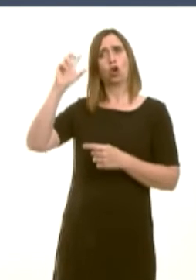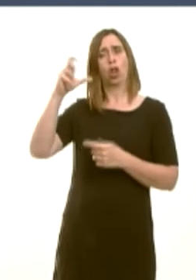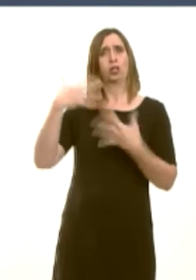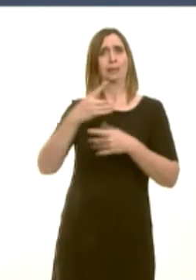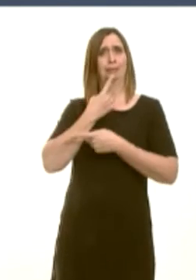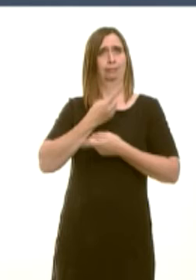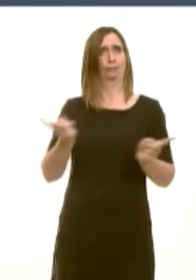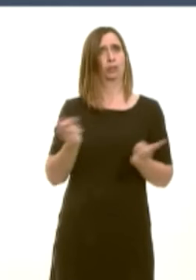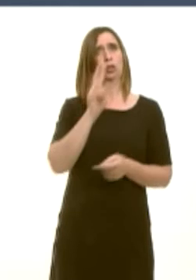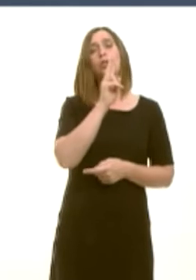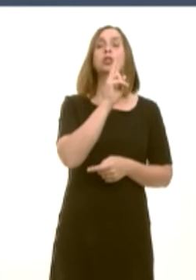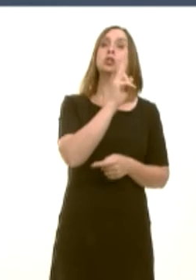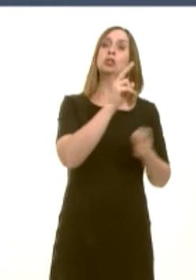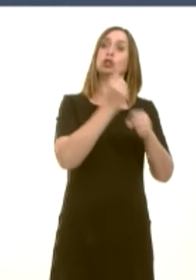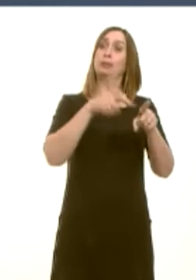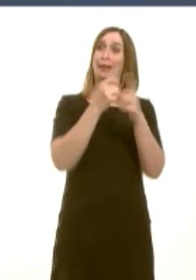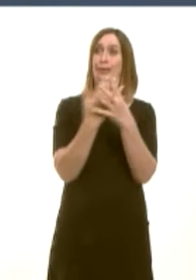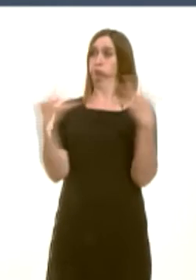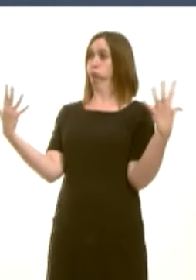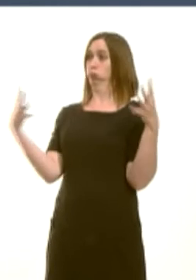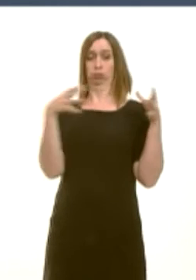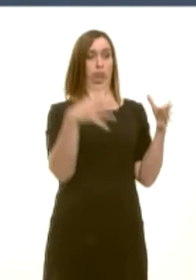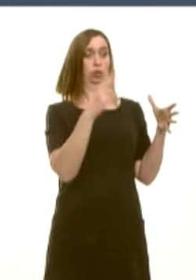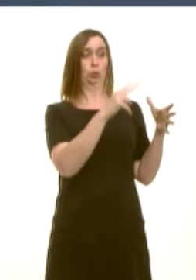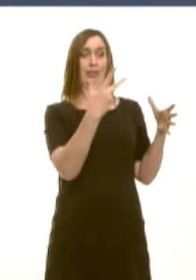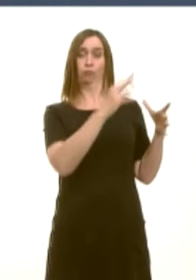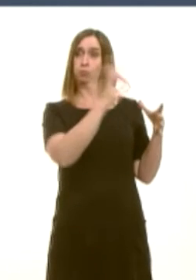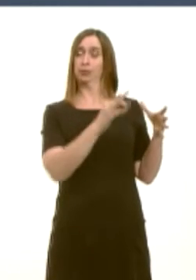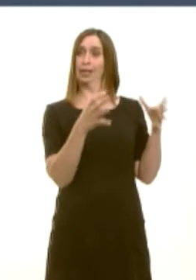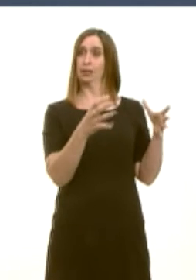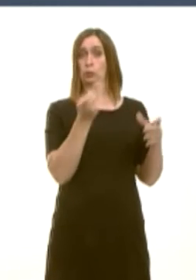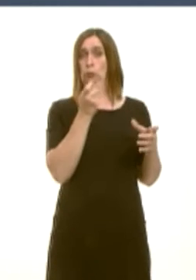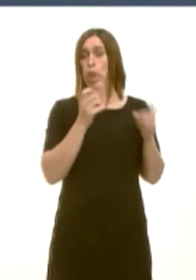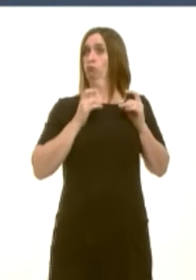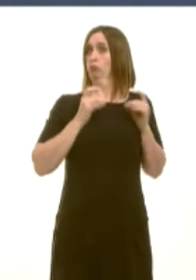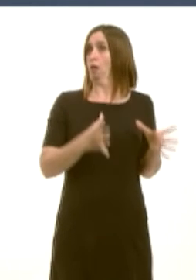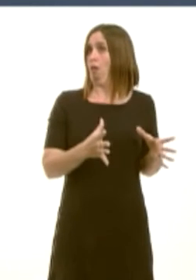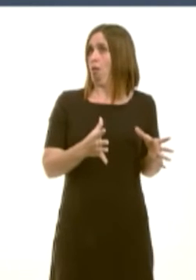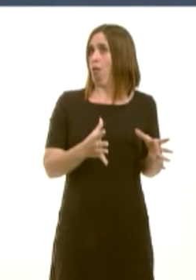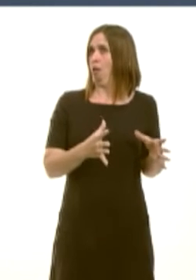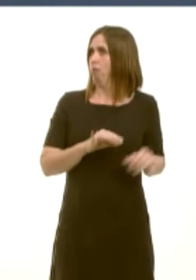cent of GPs are due to retire. What they want to know, First Minister, and what patients